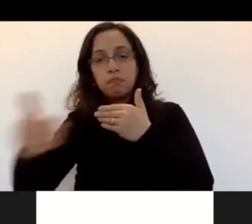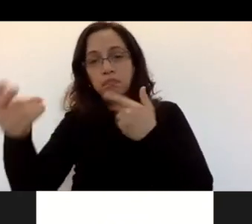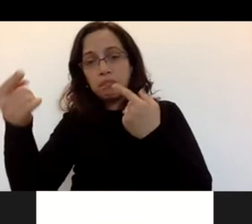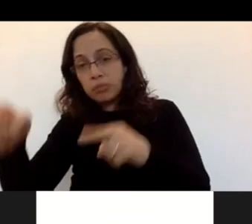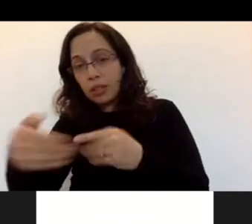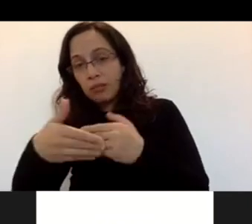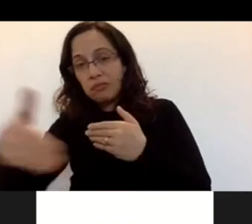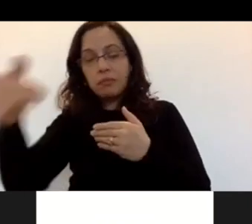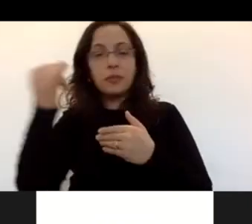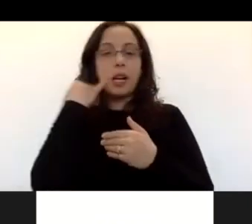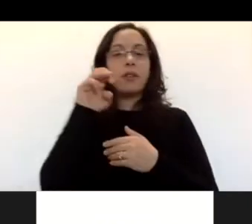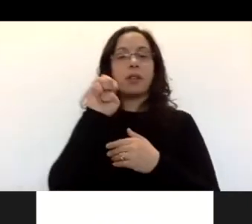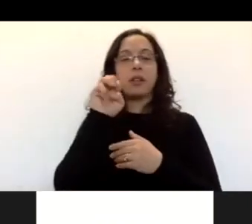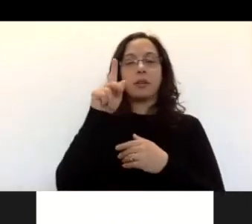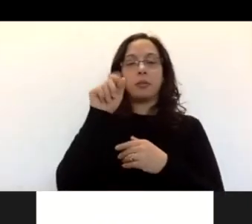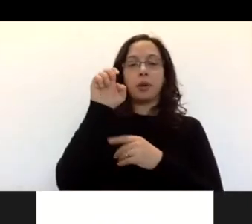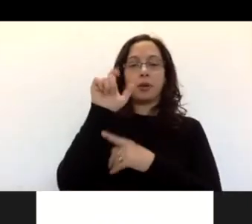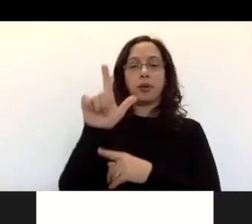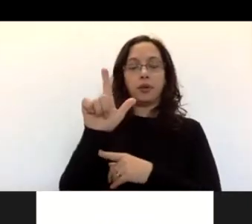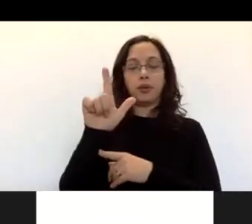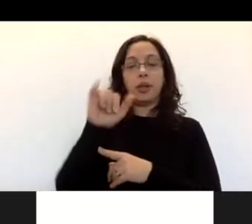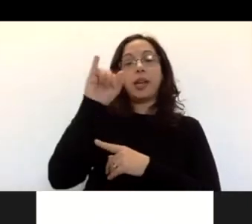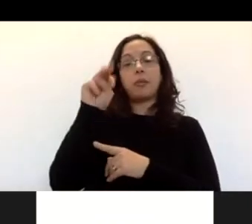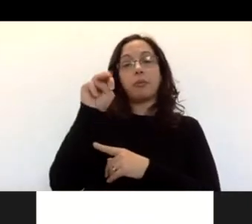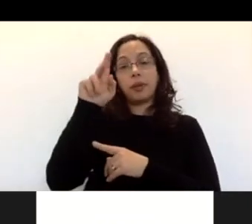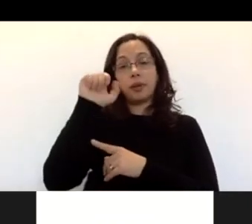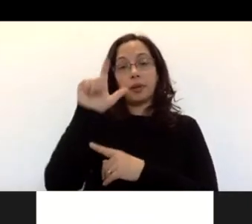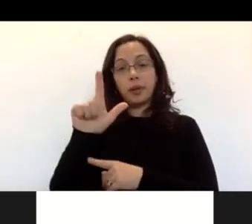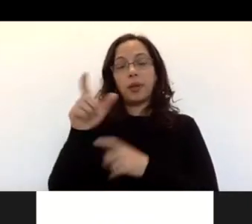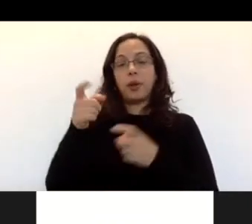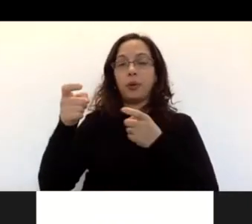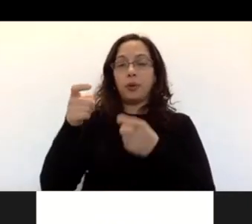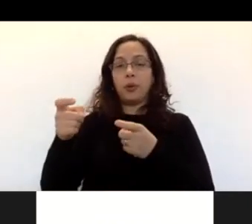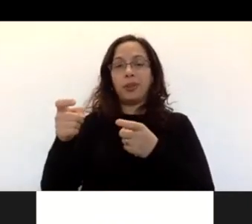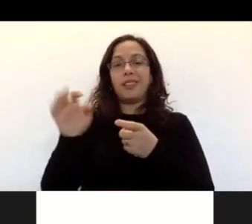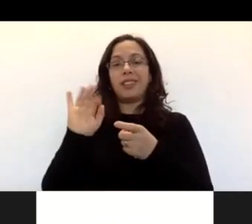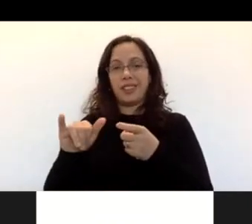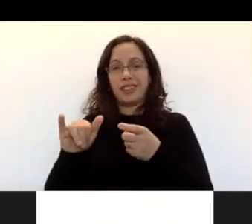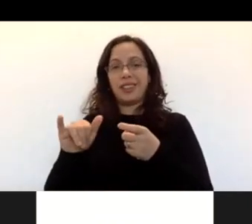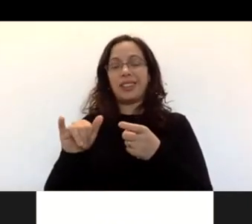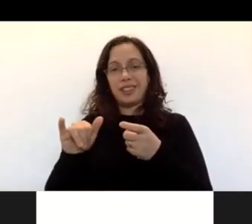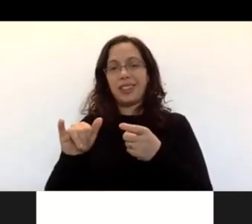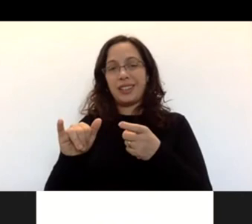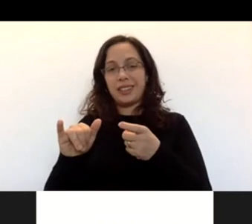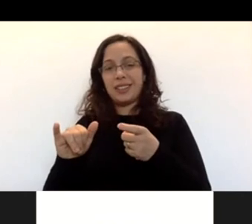in the Middle East that–that really tracks the experiences of decolonizing spaces elsewhere.